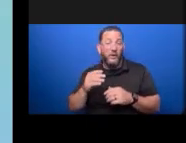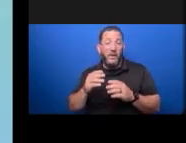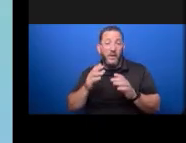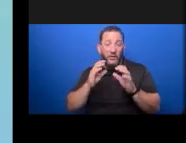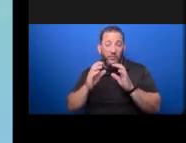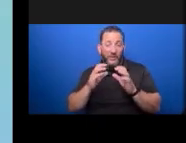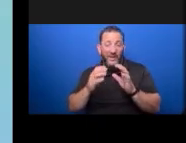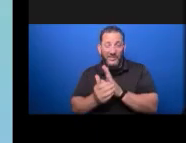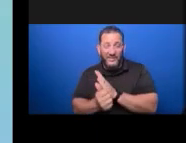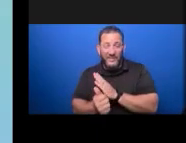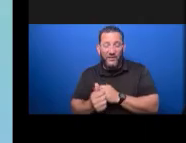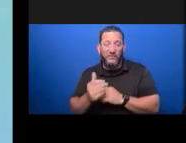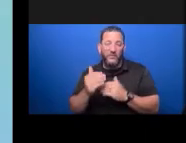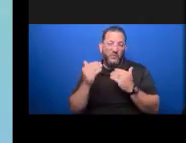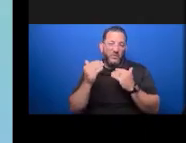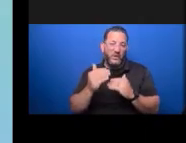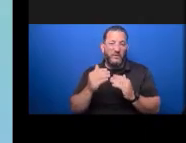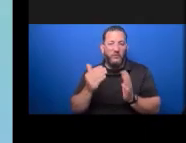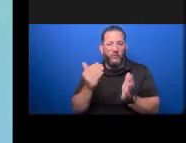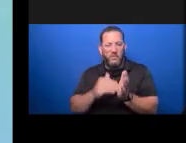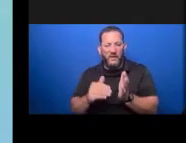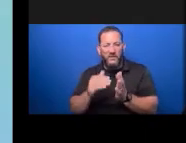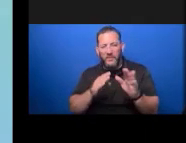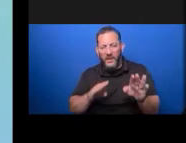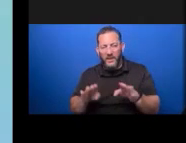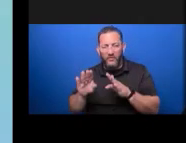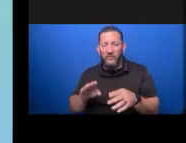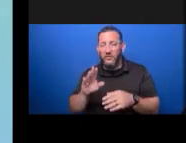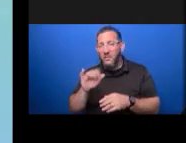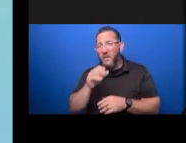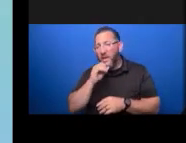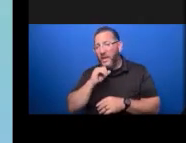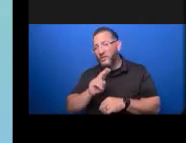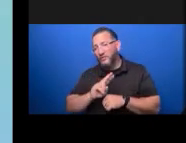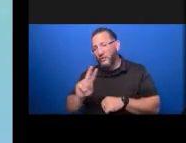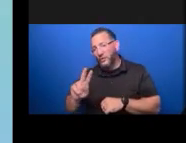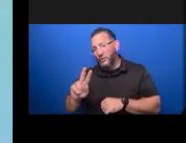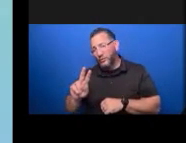restricted and repetitive behaviors by the age of two. So